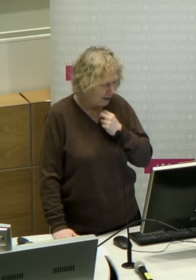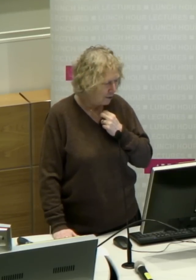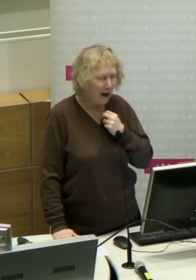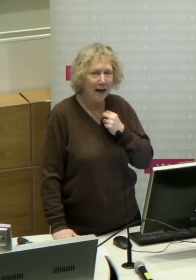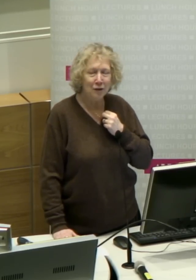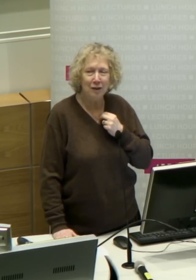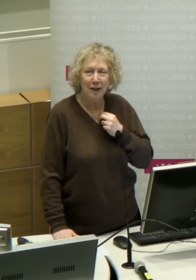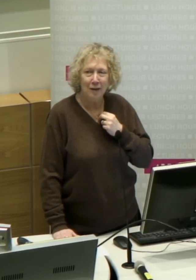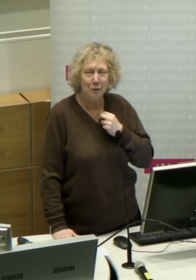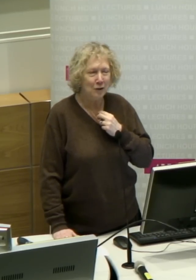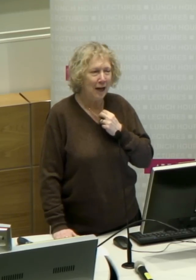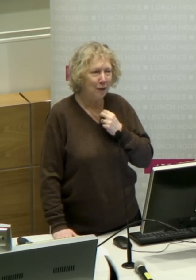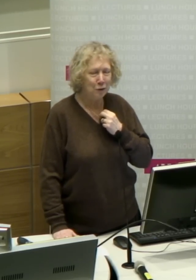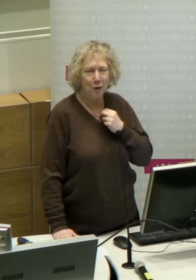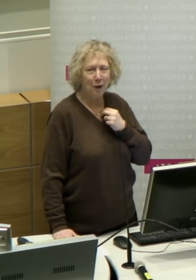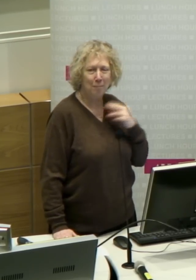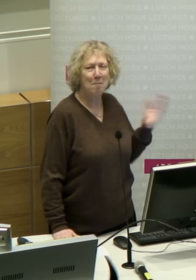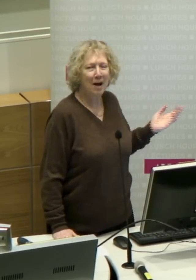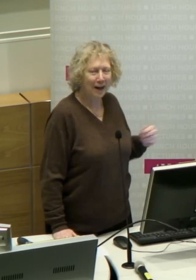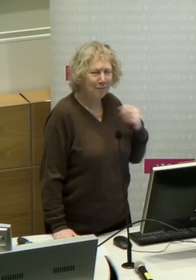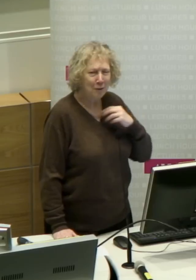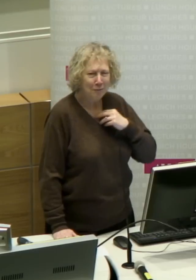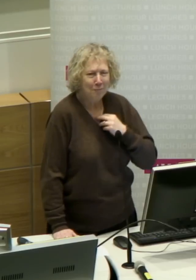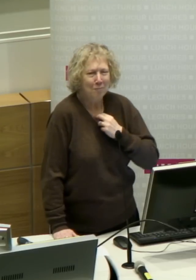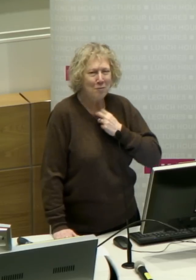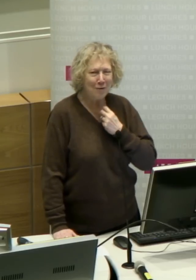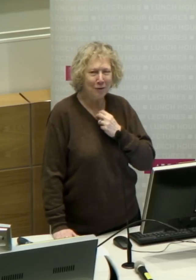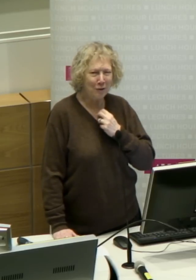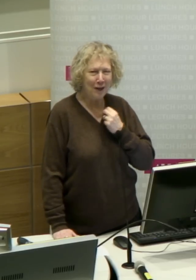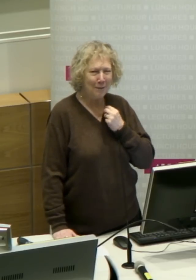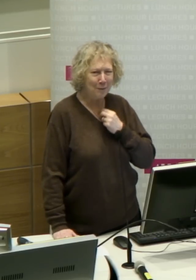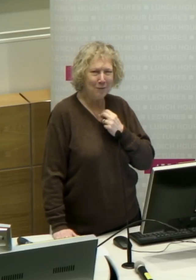here at UCL. I have known Maréad for a long time